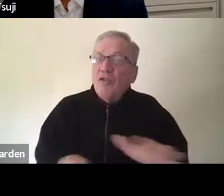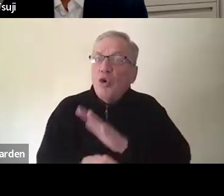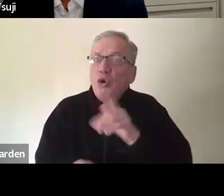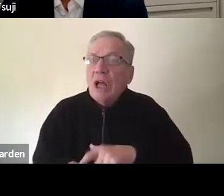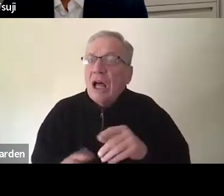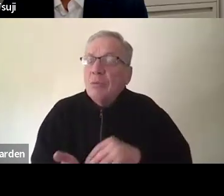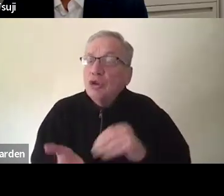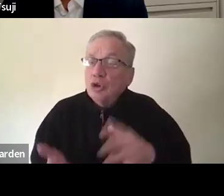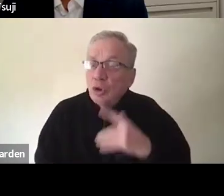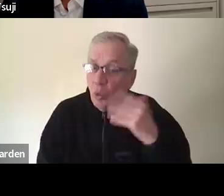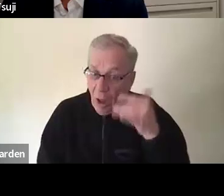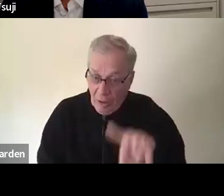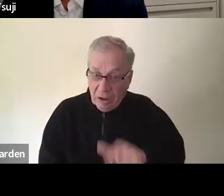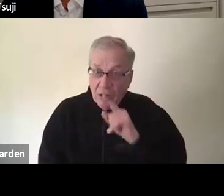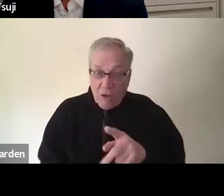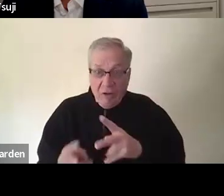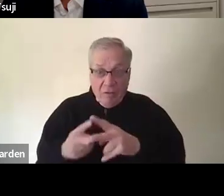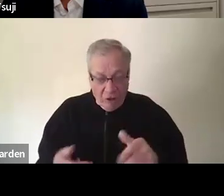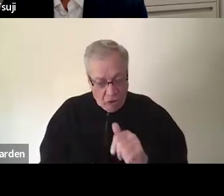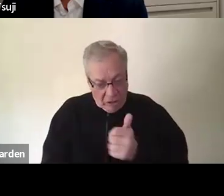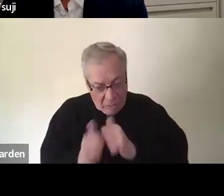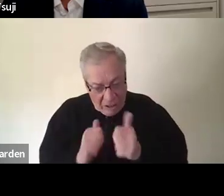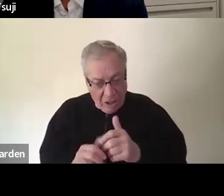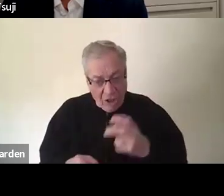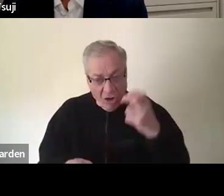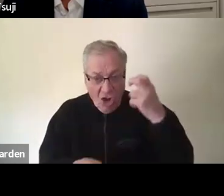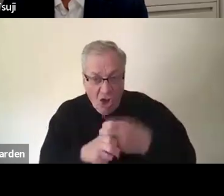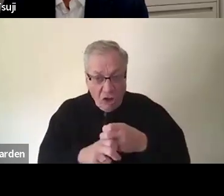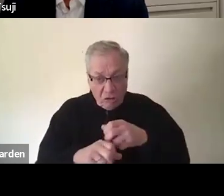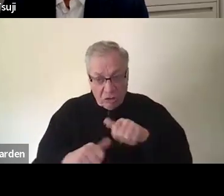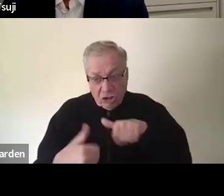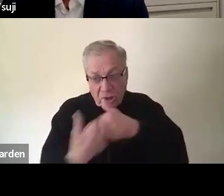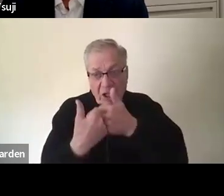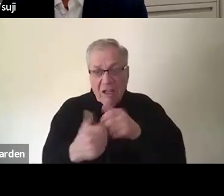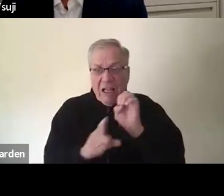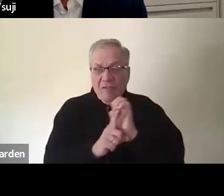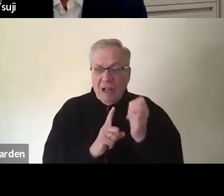a really rigorous and competitive environment. And unfortunately they are not always going to be